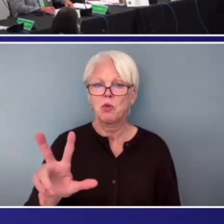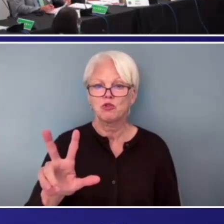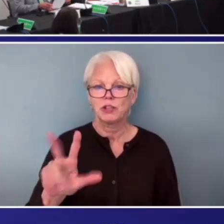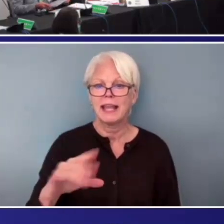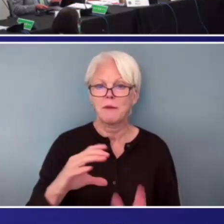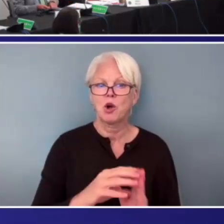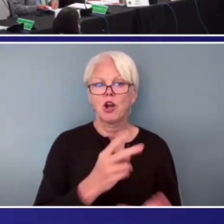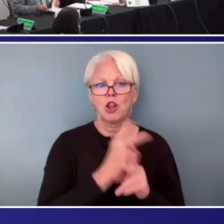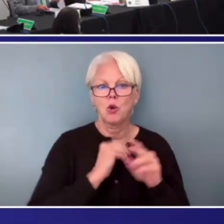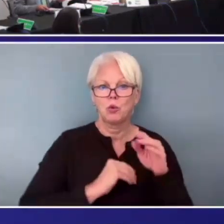Right. So.